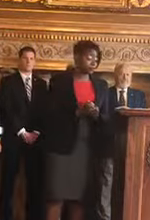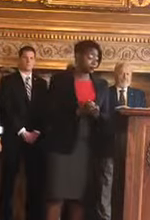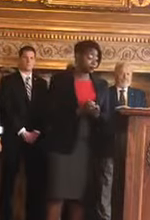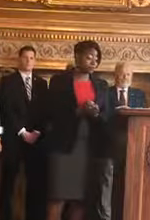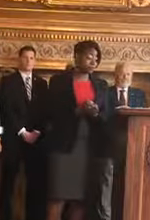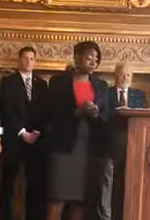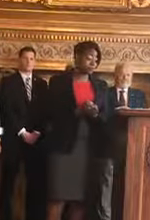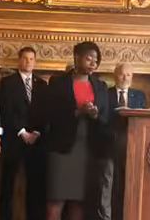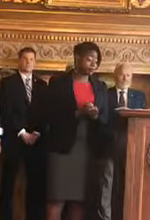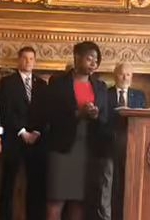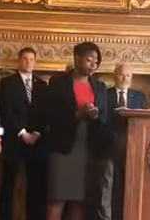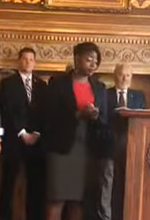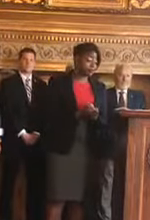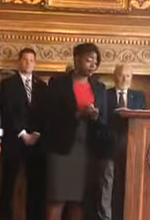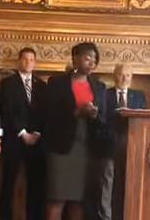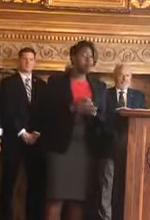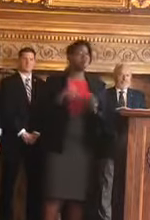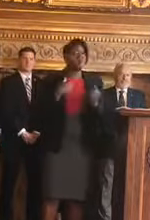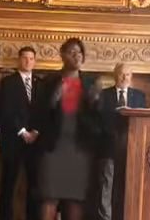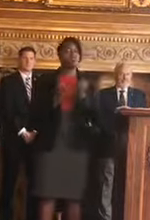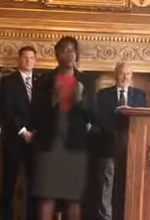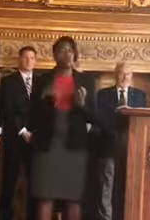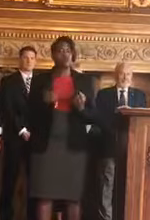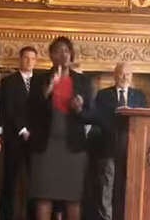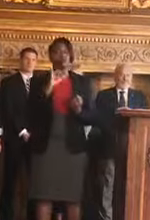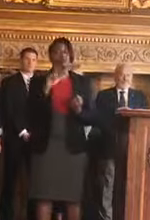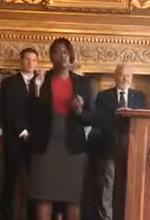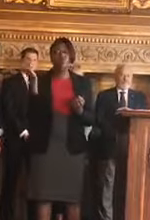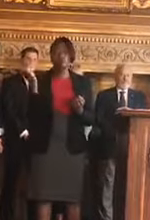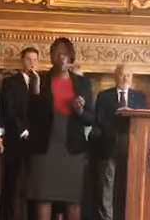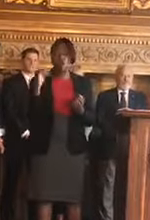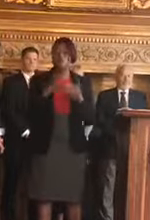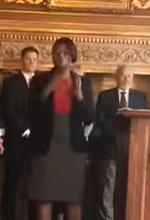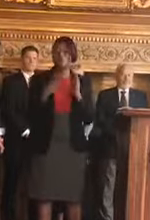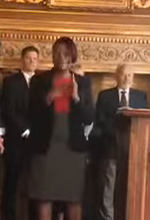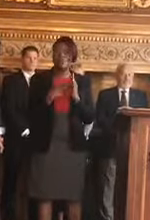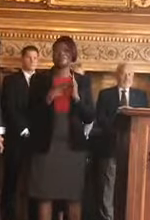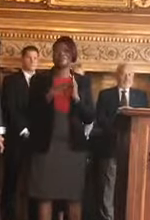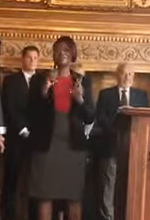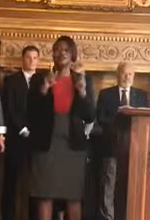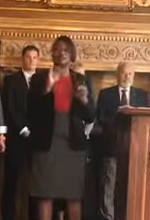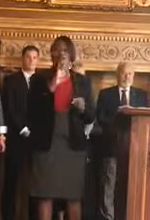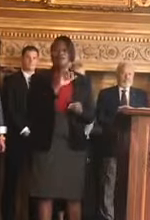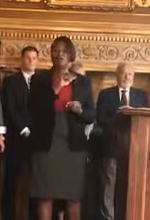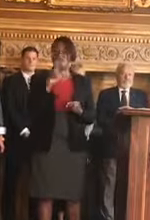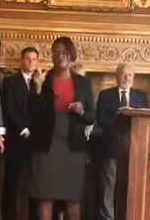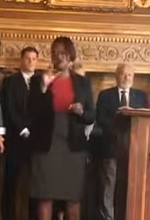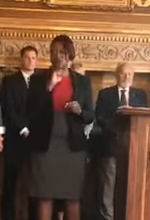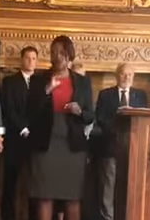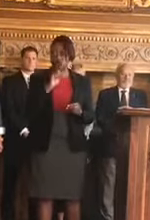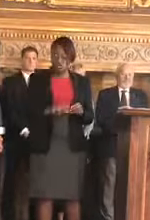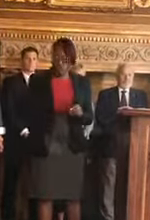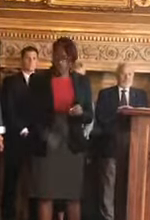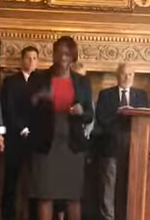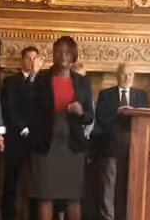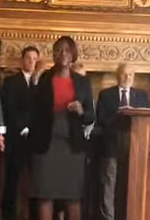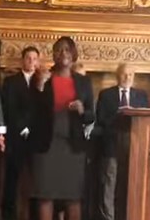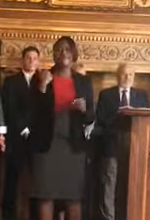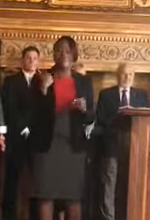we had no access to the interpreter therefore we had no access to what was happening during the appointment.